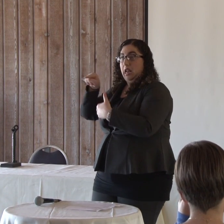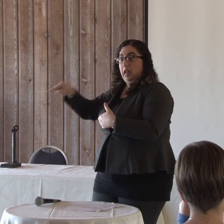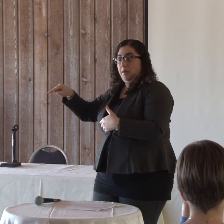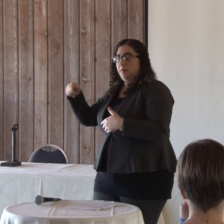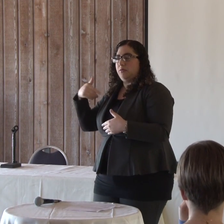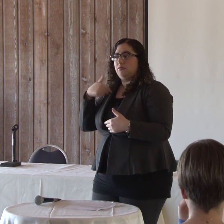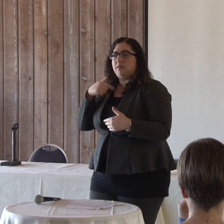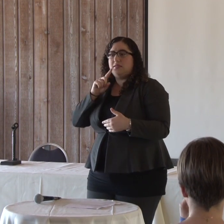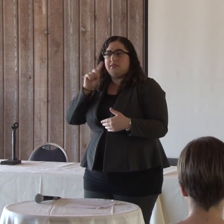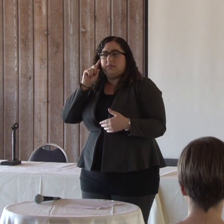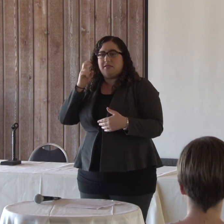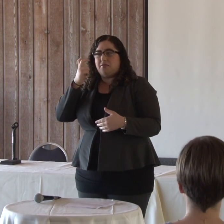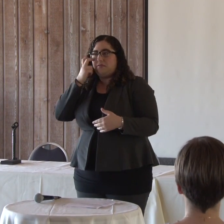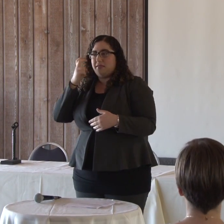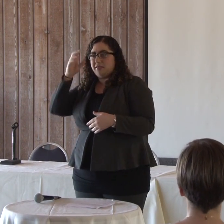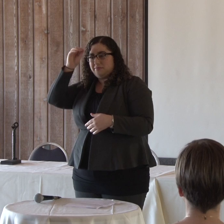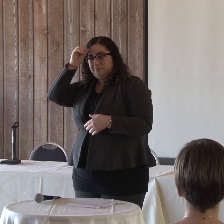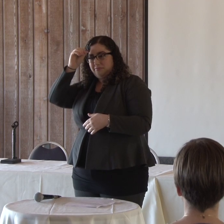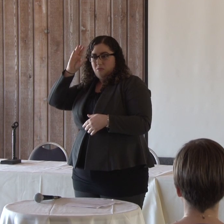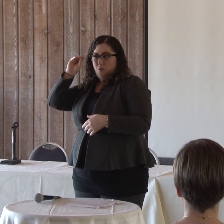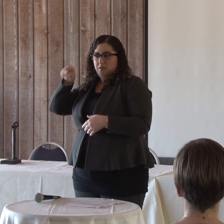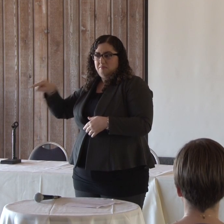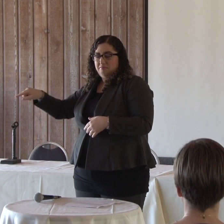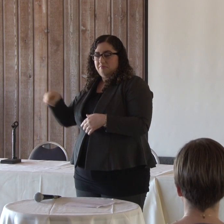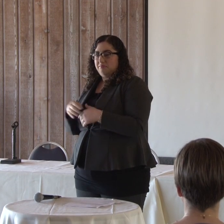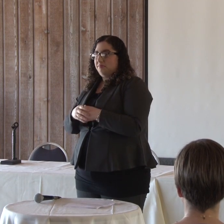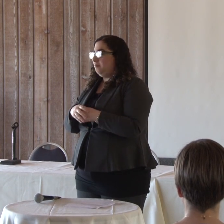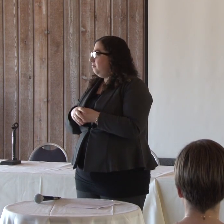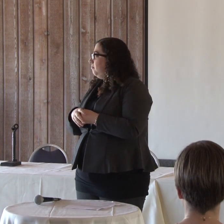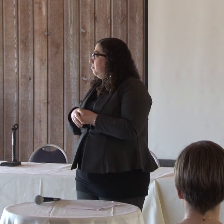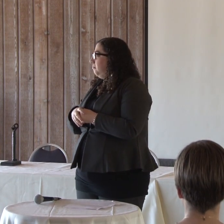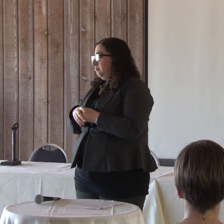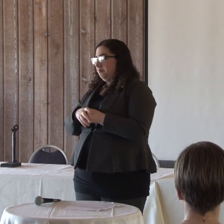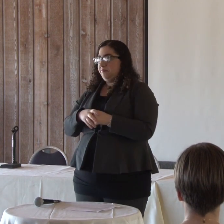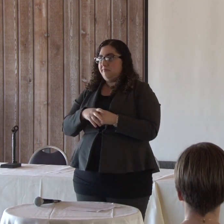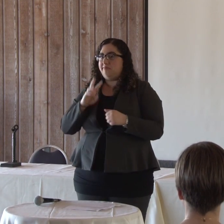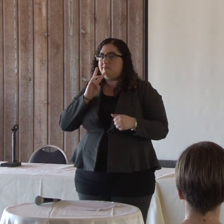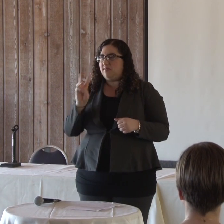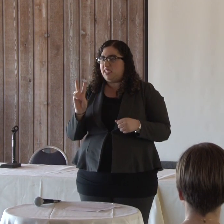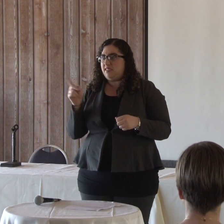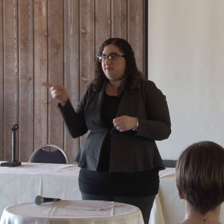And then she saw the big hole in the wall. Now there was a neighbor boy